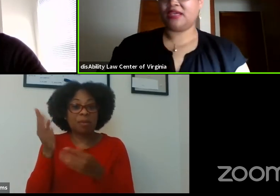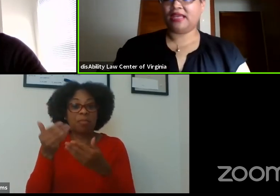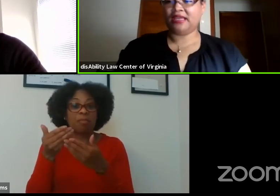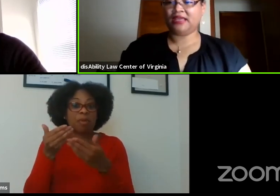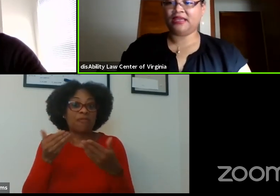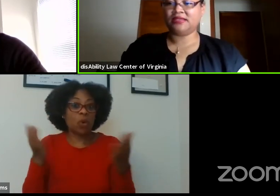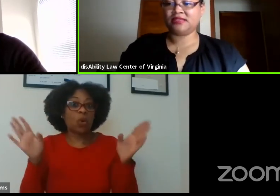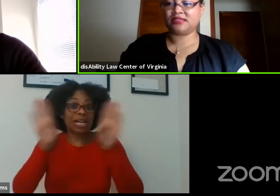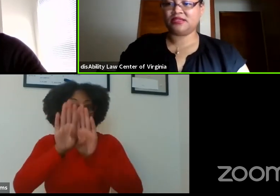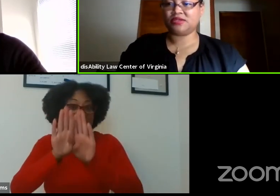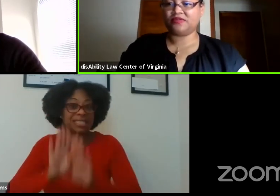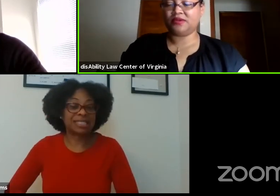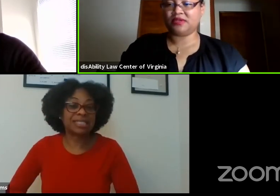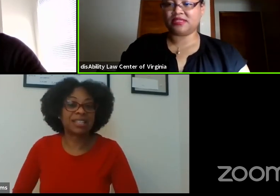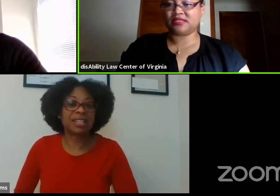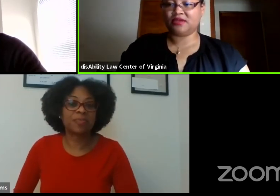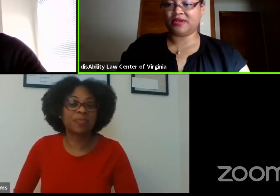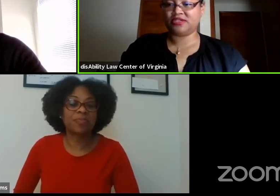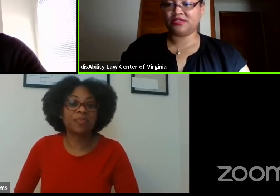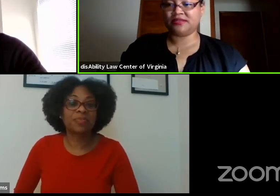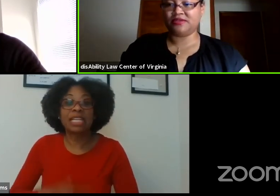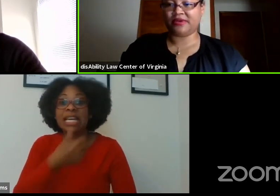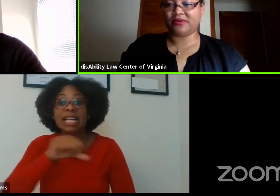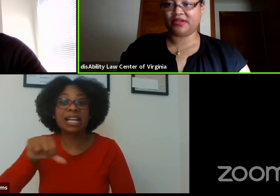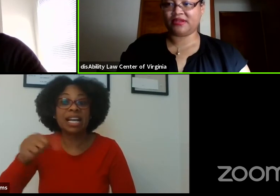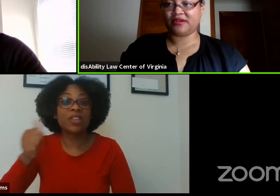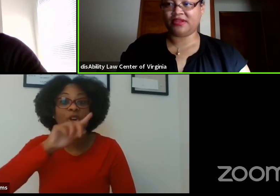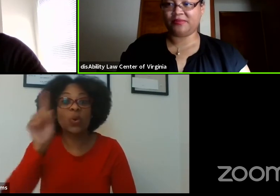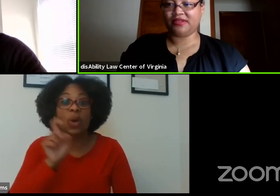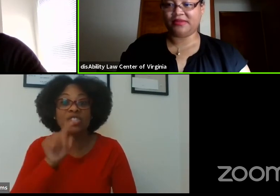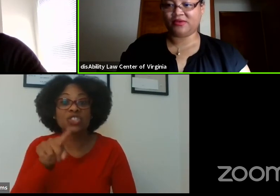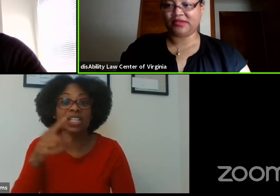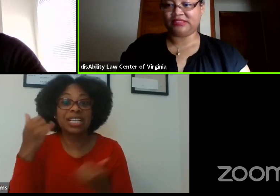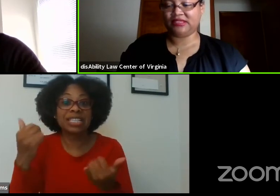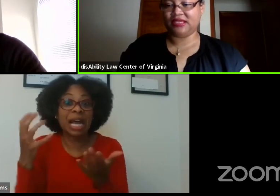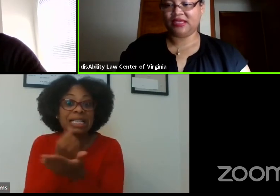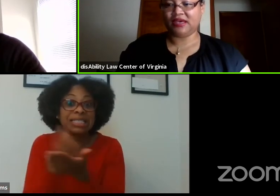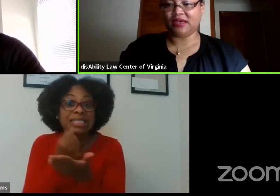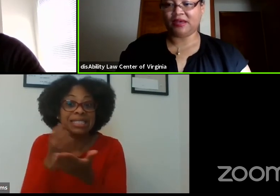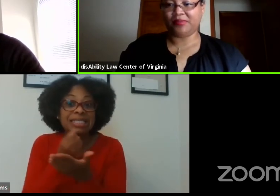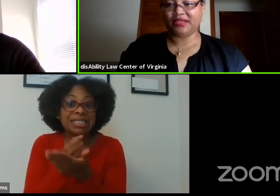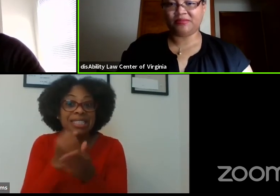And so if anyone else has any questions, you might want to hurry up and get them in quickly.